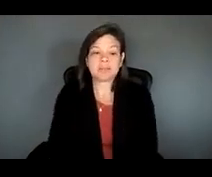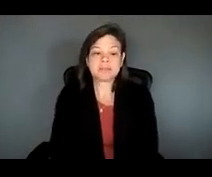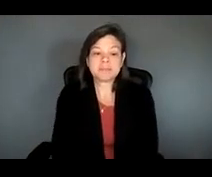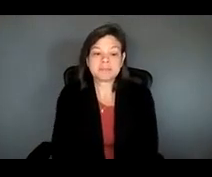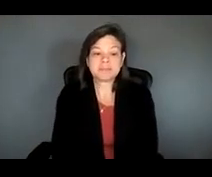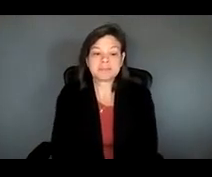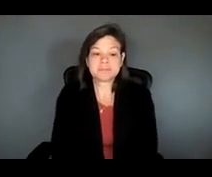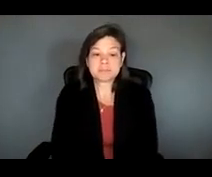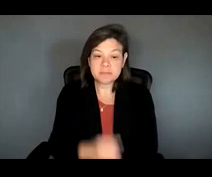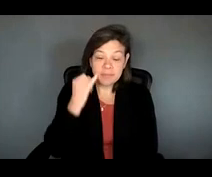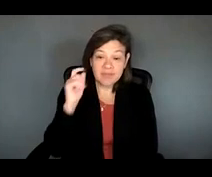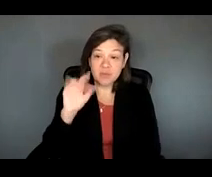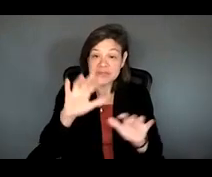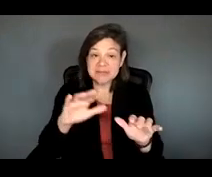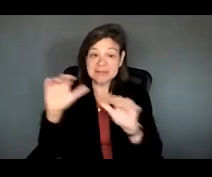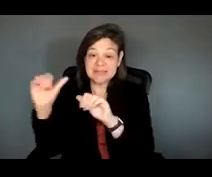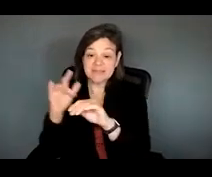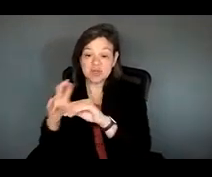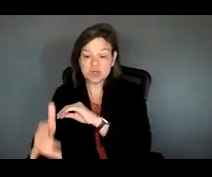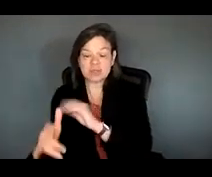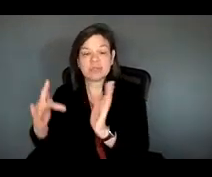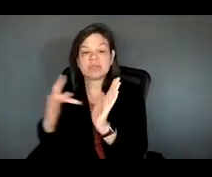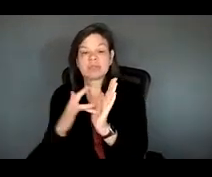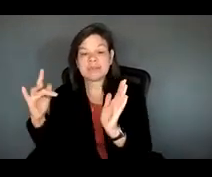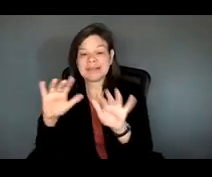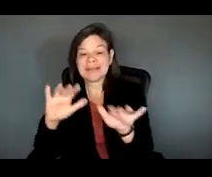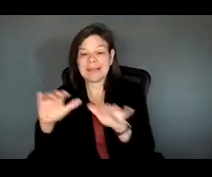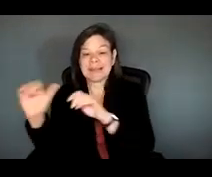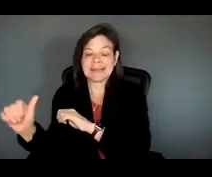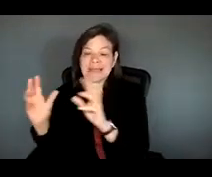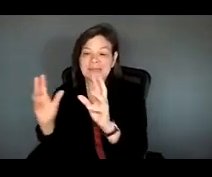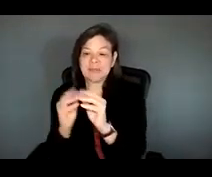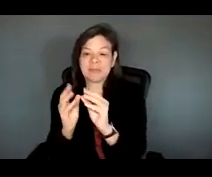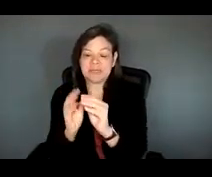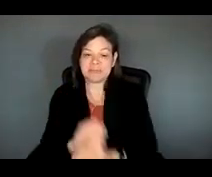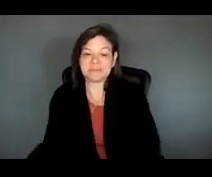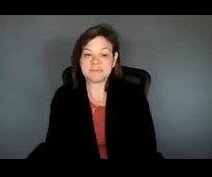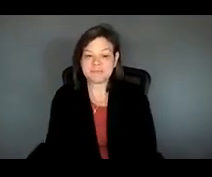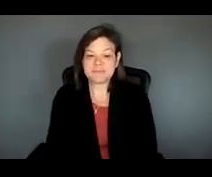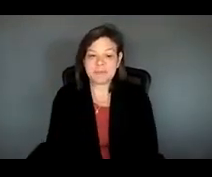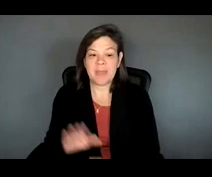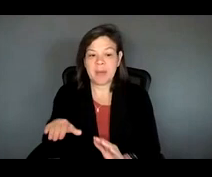If you need to leave the webinar early, you can leave by clicking the "leave webinar" button in the bottom right corner.